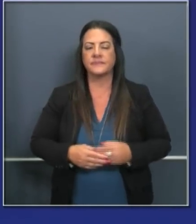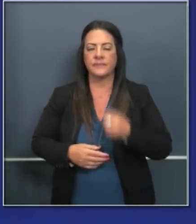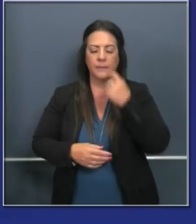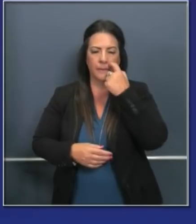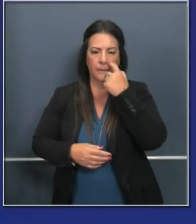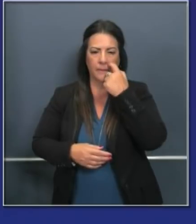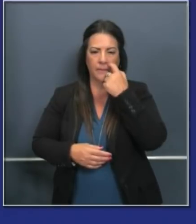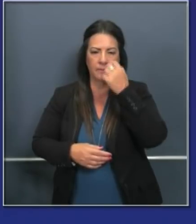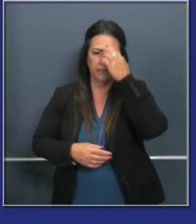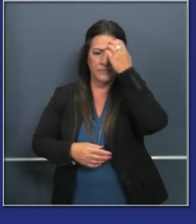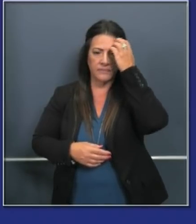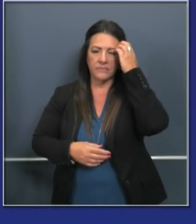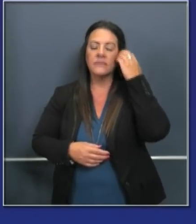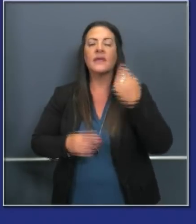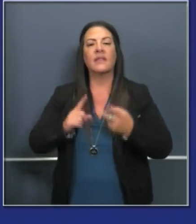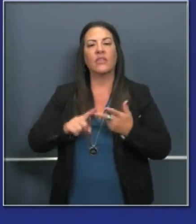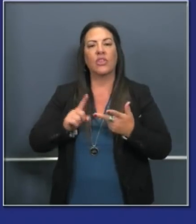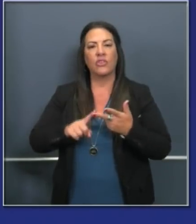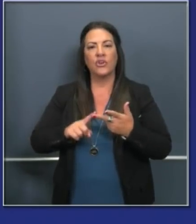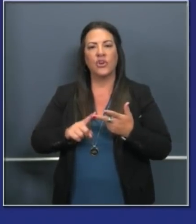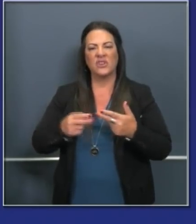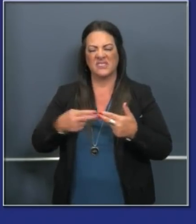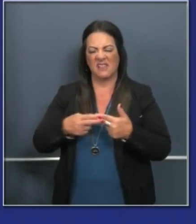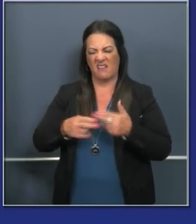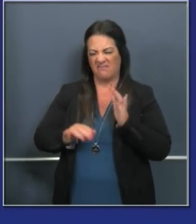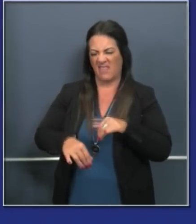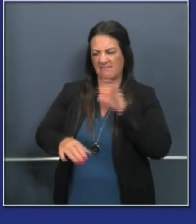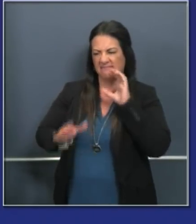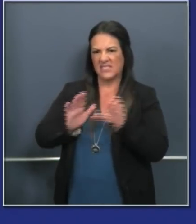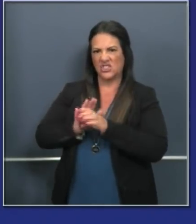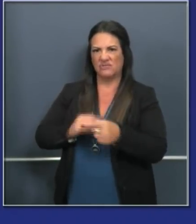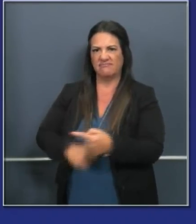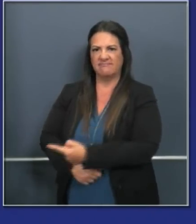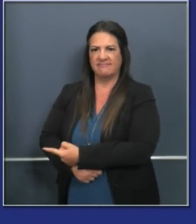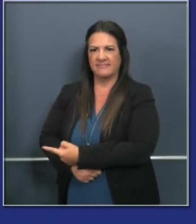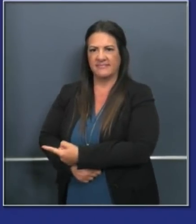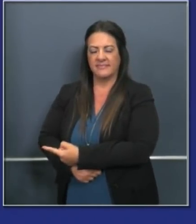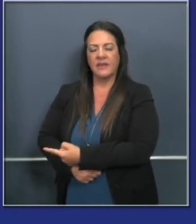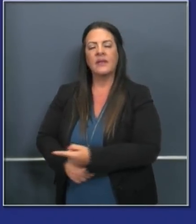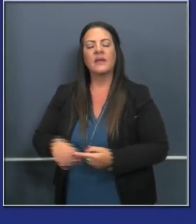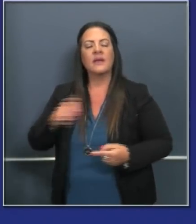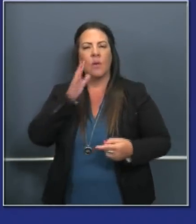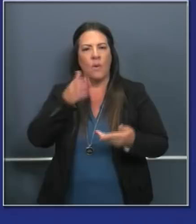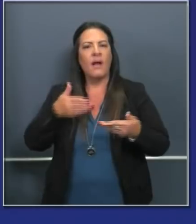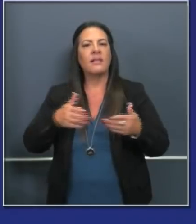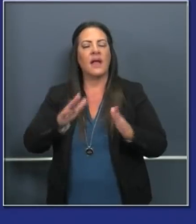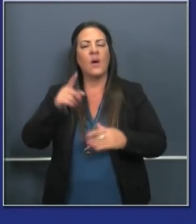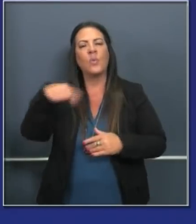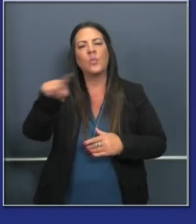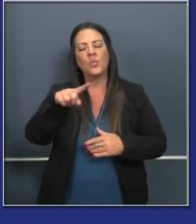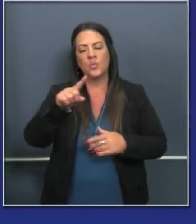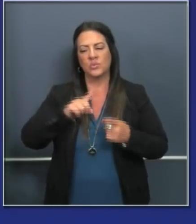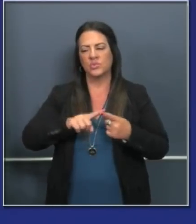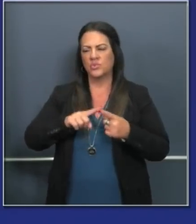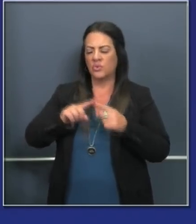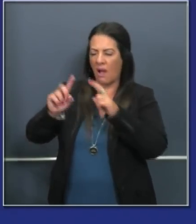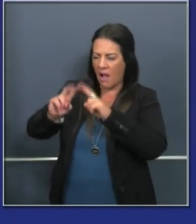OUTCOMES OF THE DECISIONS THAT WE'RE MAKING TODAY. THE 3RD SLIDE IS REALLY ONE OF THE